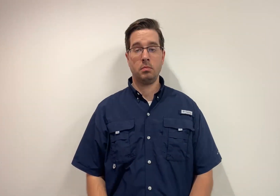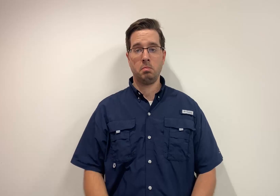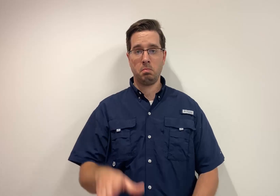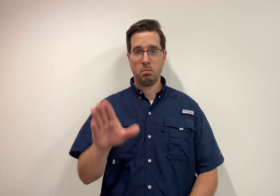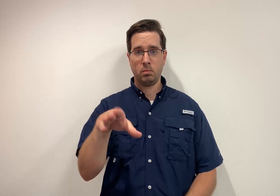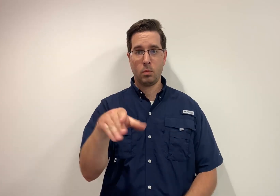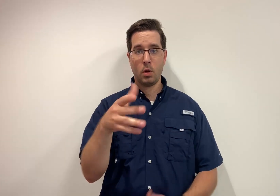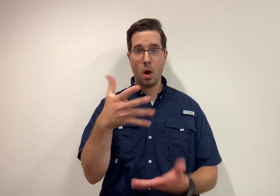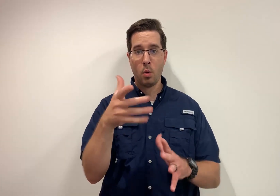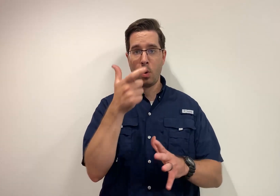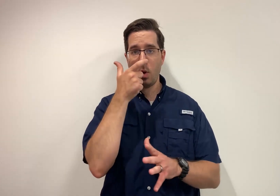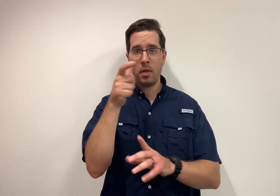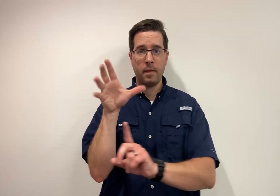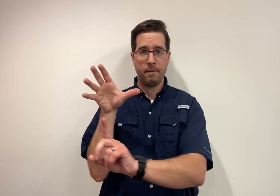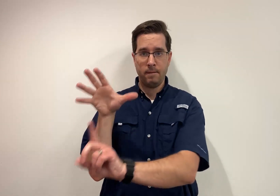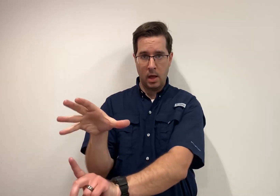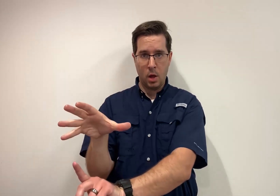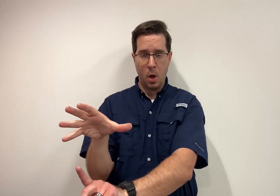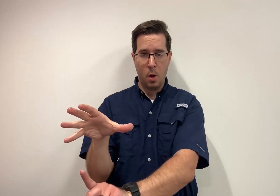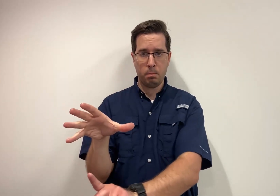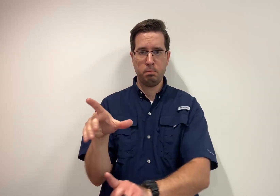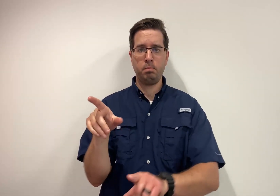Did you see the video?